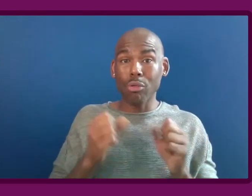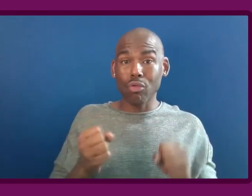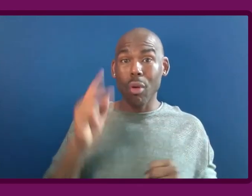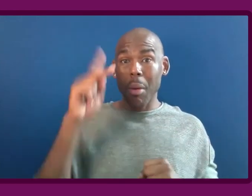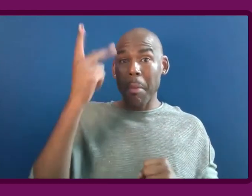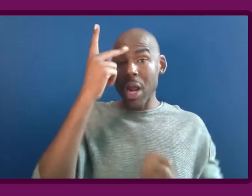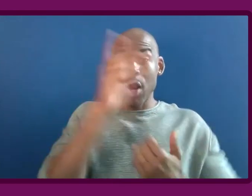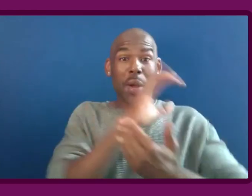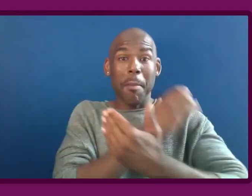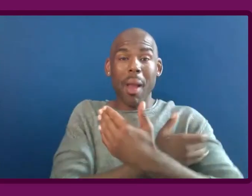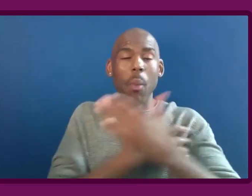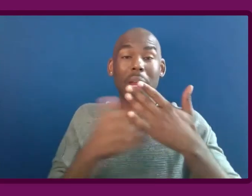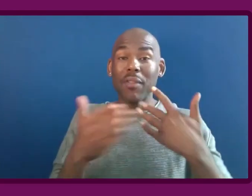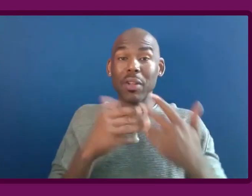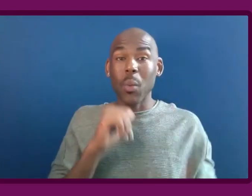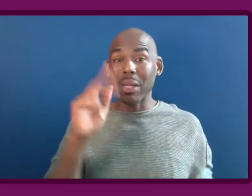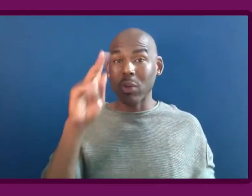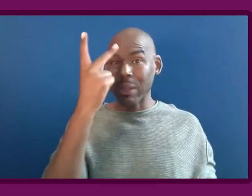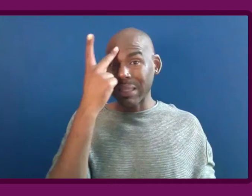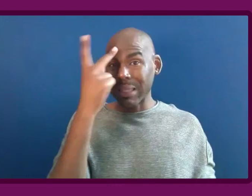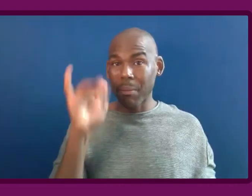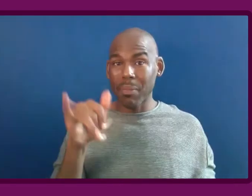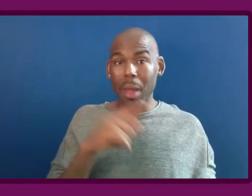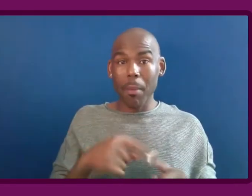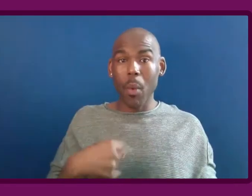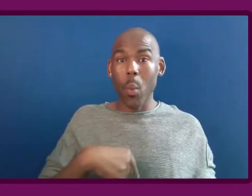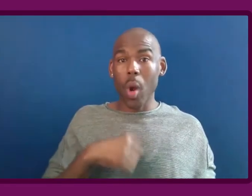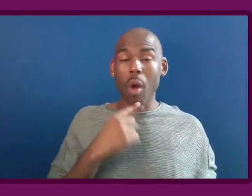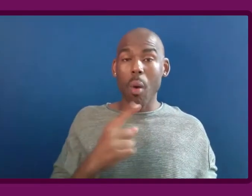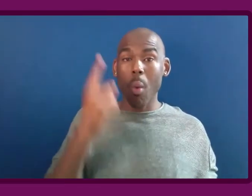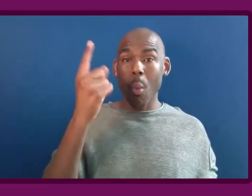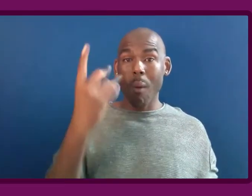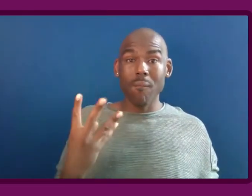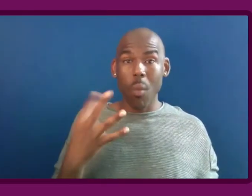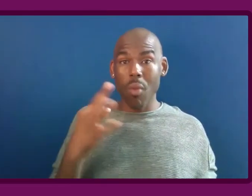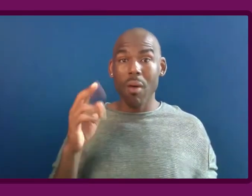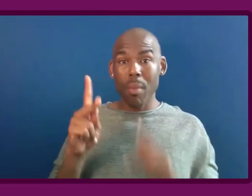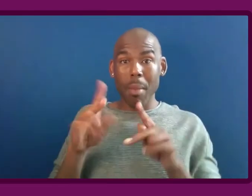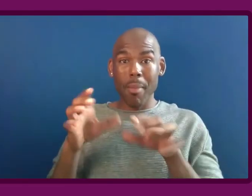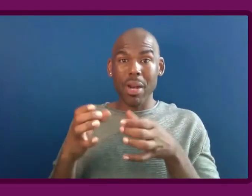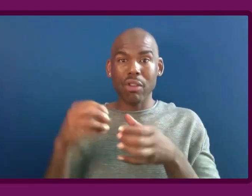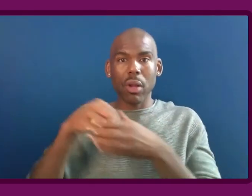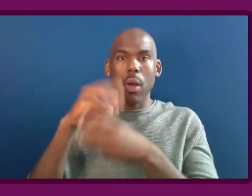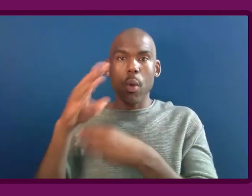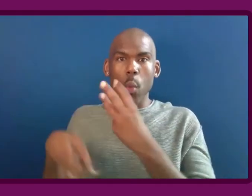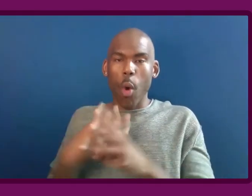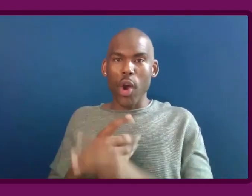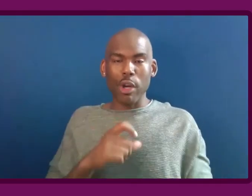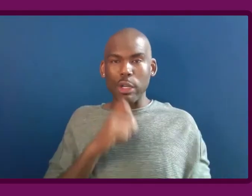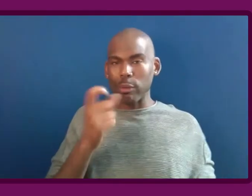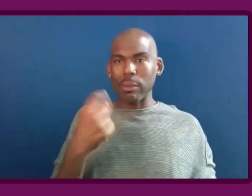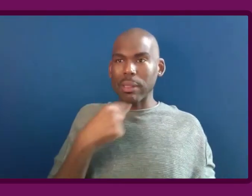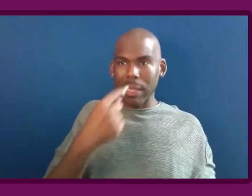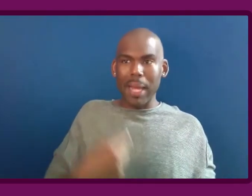and we're not seen that way. We're one-fourth of the population in the world, so don't tell me that